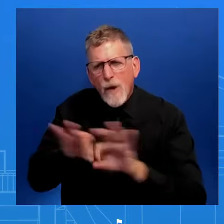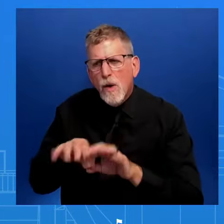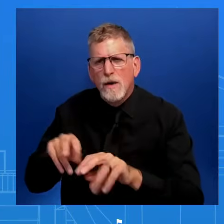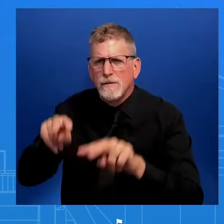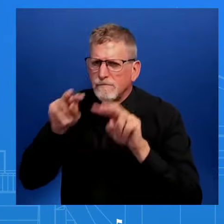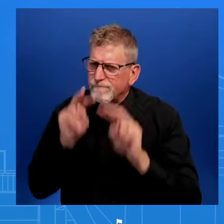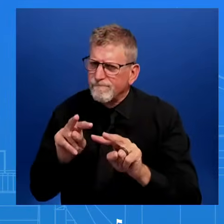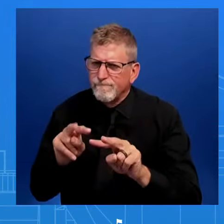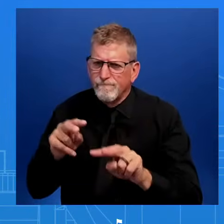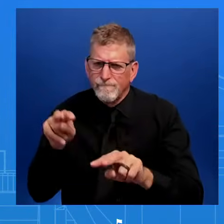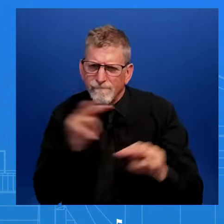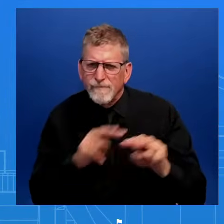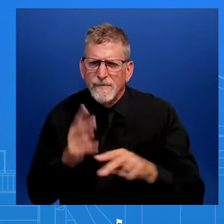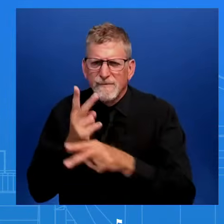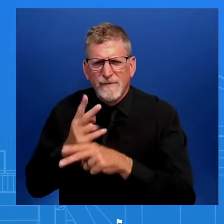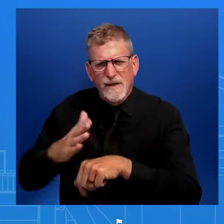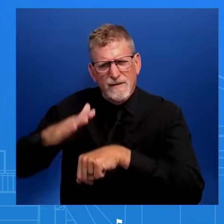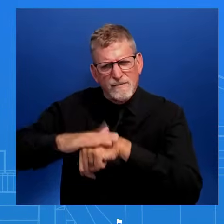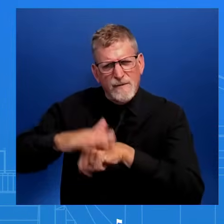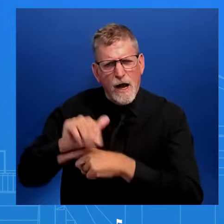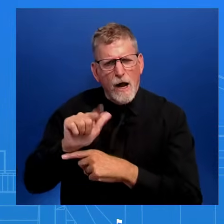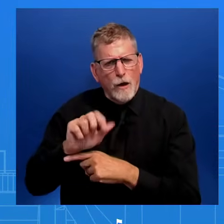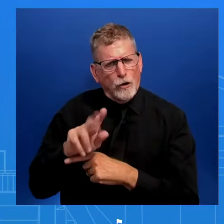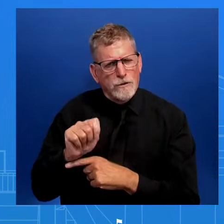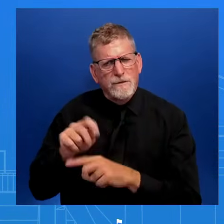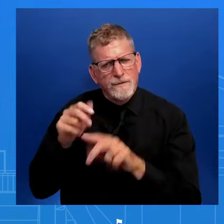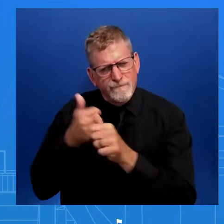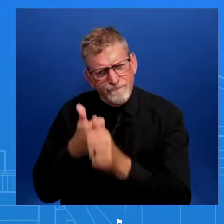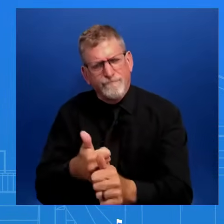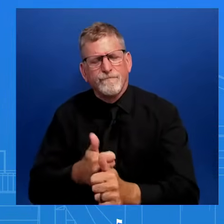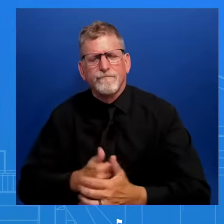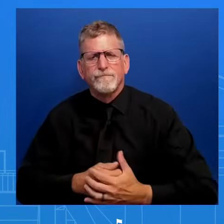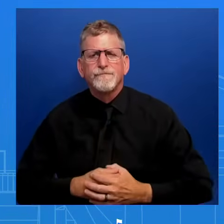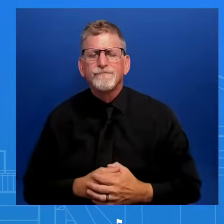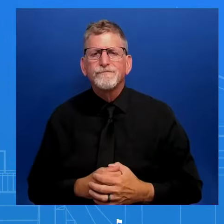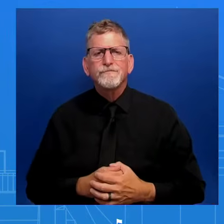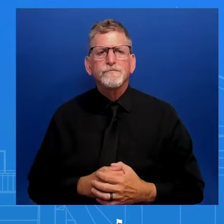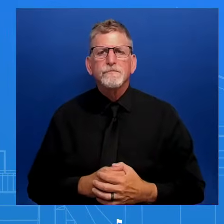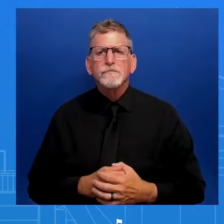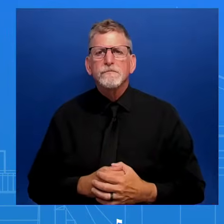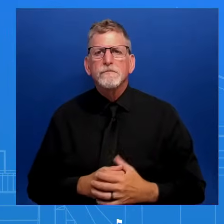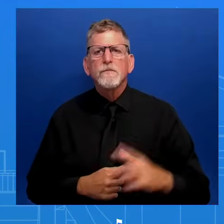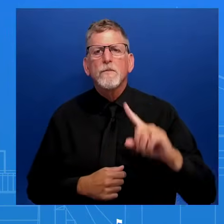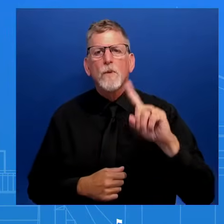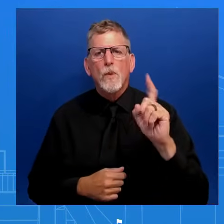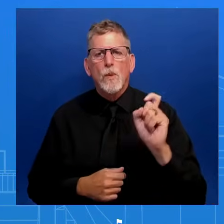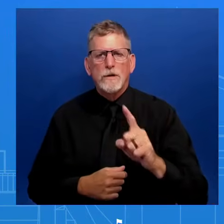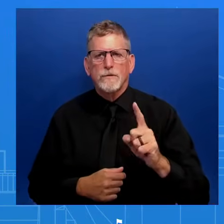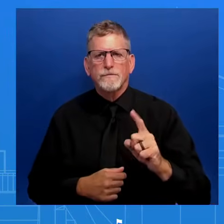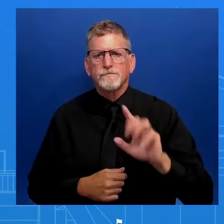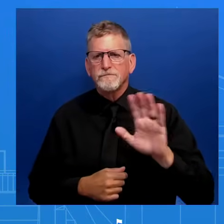The Press: Okay. Well, I -- I just wondered if he was working toward -- on additional legislation, but -- Ms. Jean-Pierre: We're always looking on ways -- The Press: